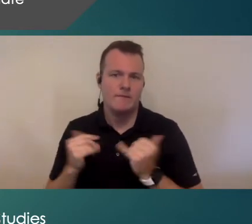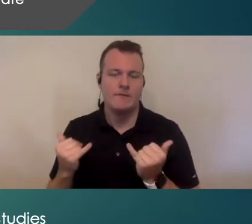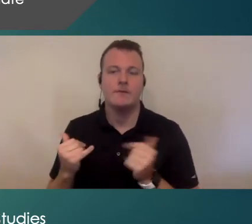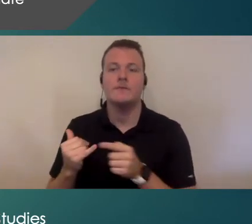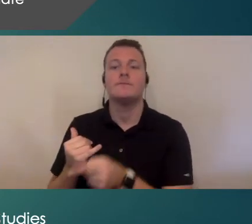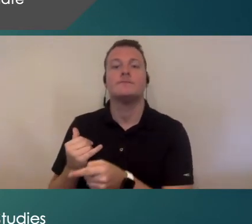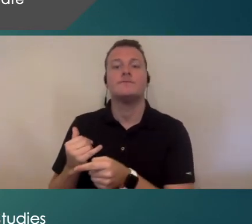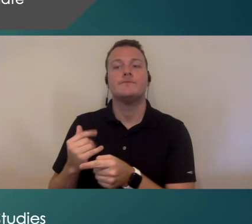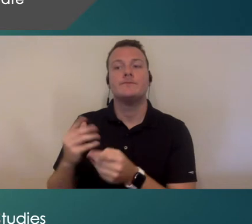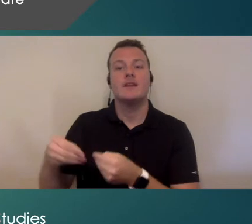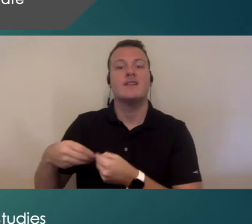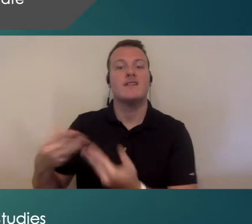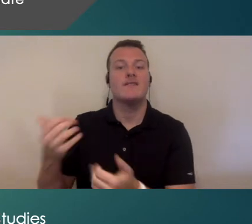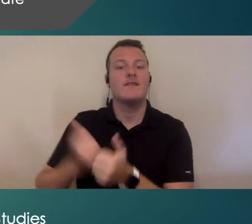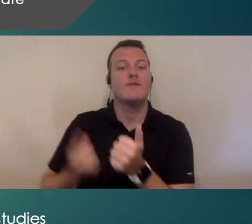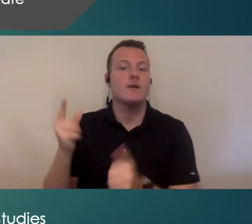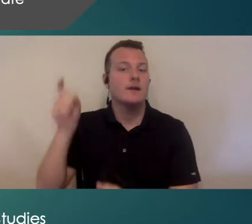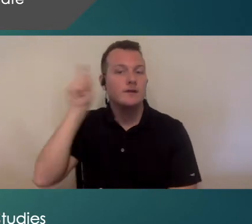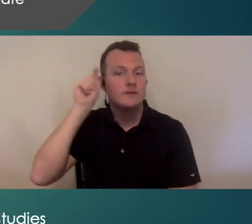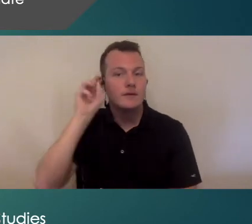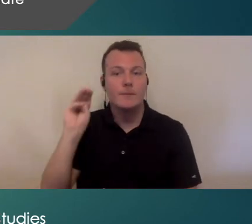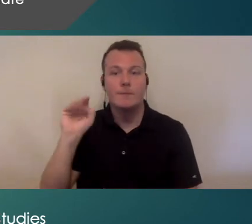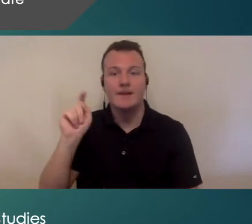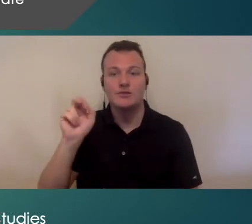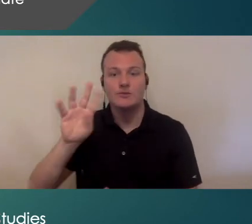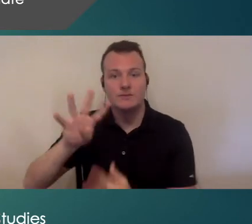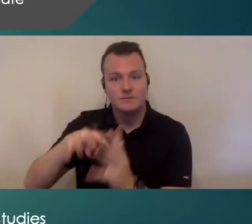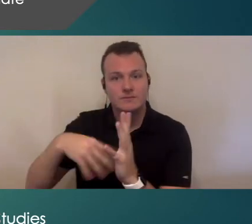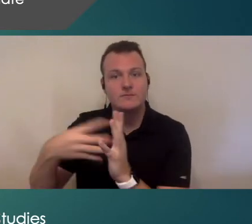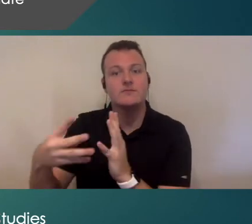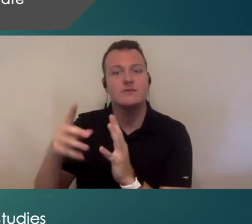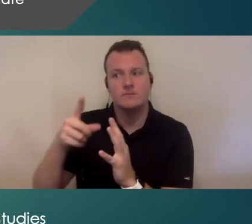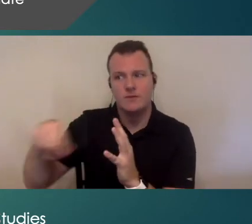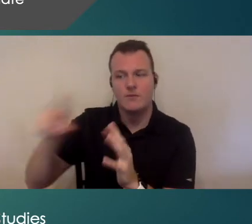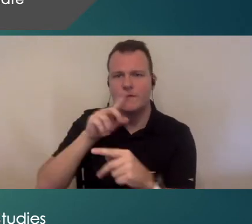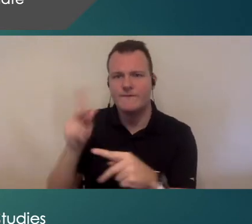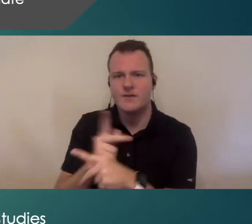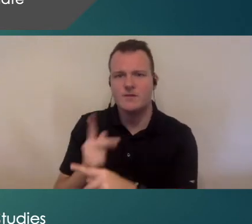gives everybody a hearing aid matrix to figure out, and a lot of you might be